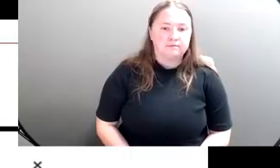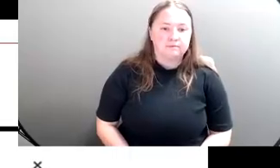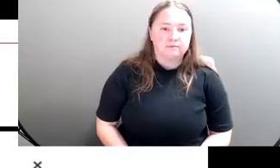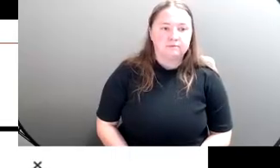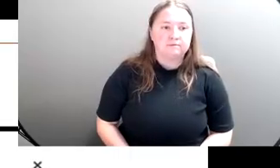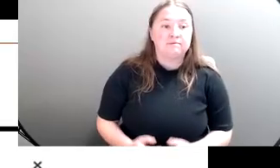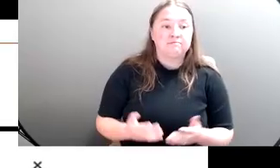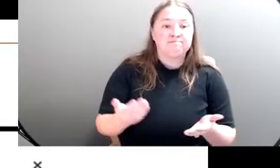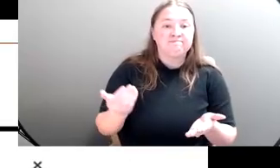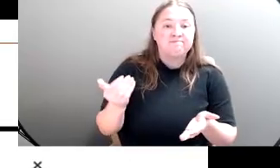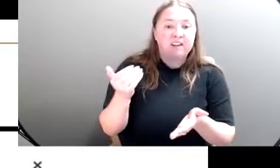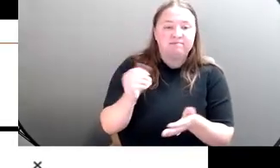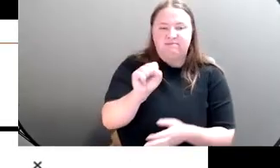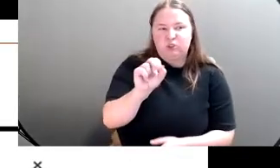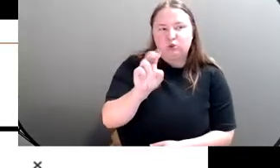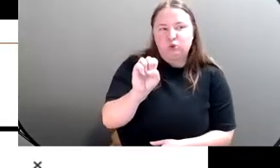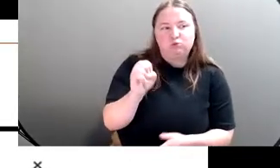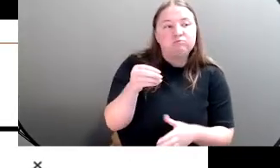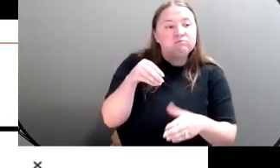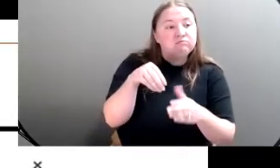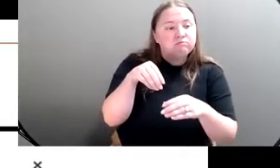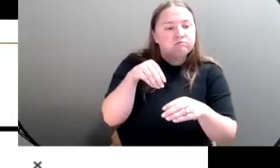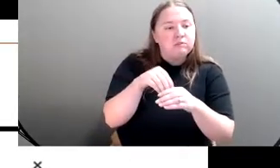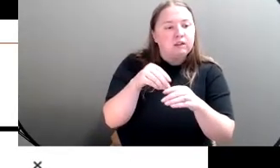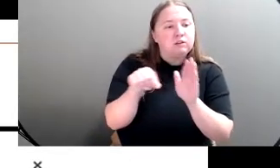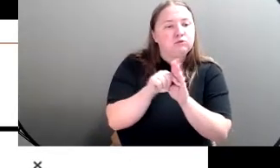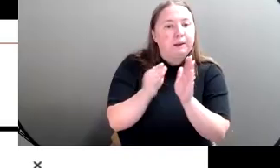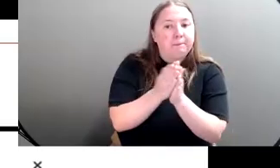Again in the gradebook, when you select a student's name,